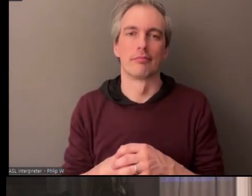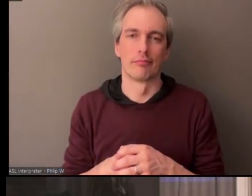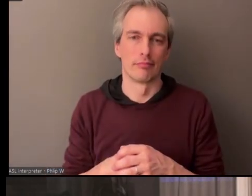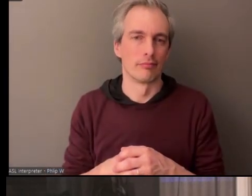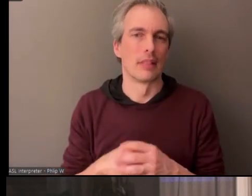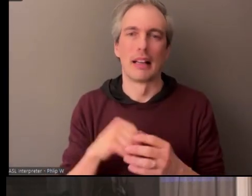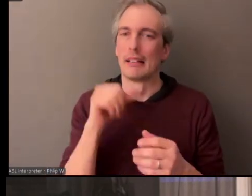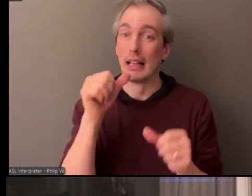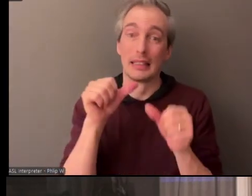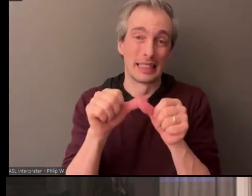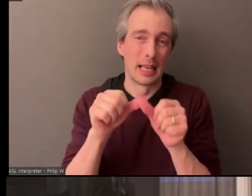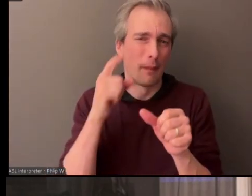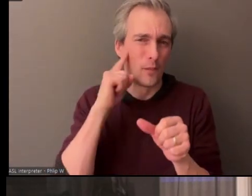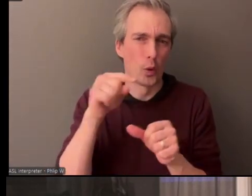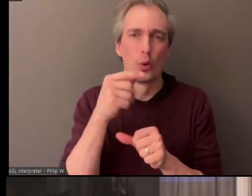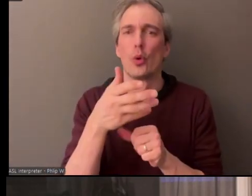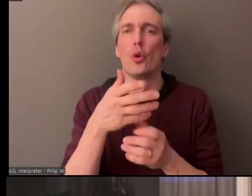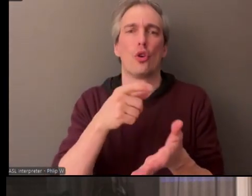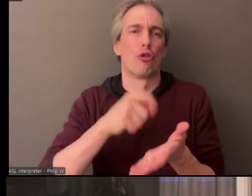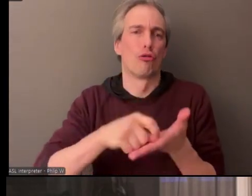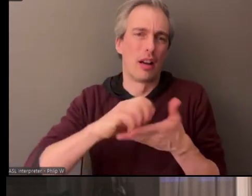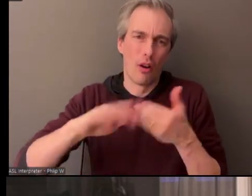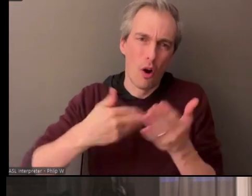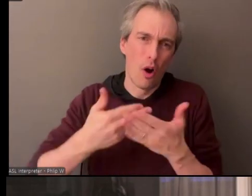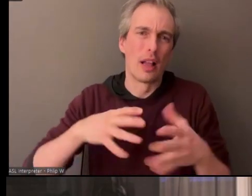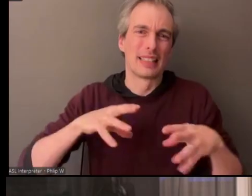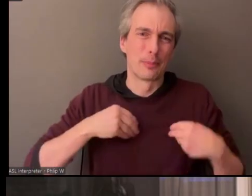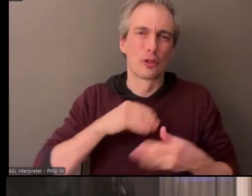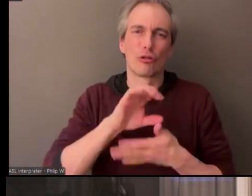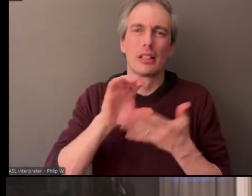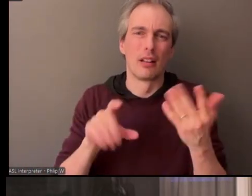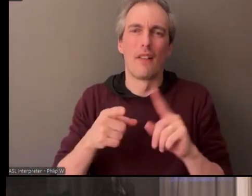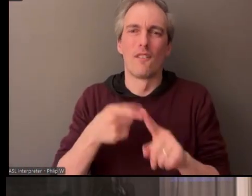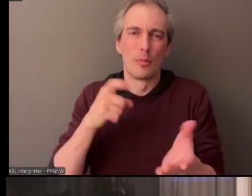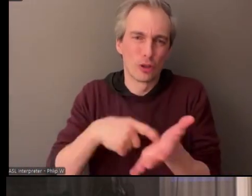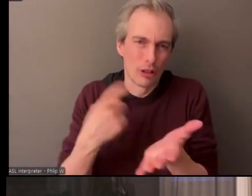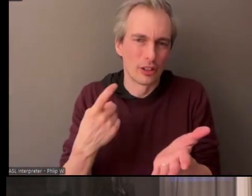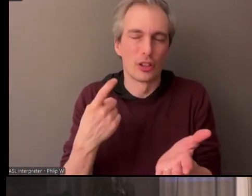So for our purposes, let's look at where we can get acceptance criteria.